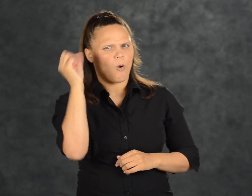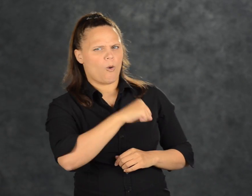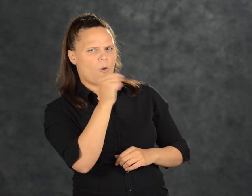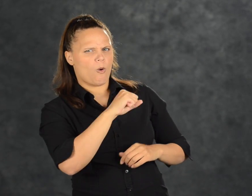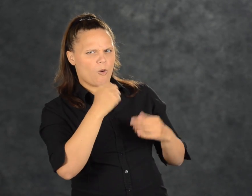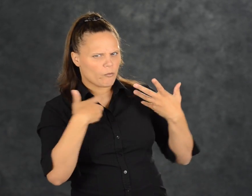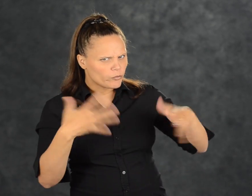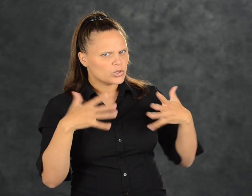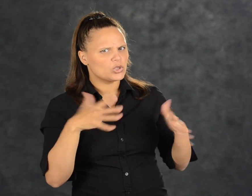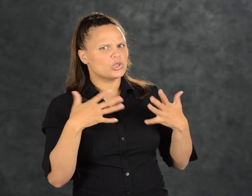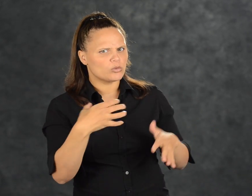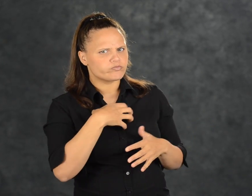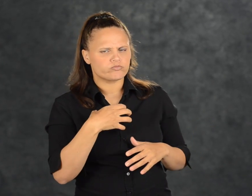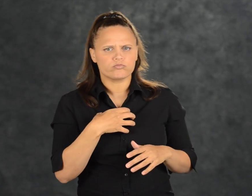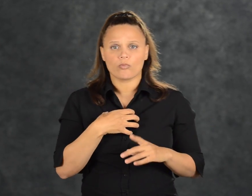And people usually answer: "Yes, I have complained."